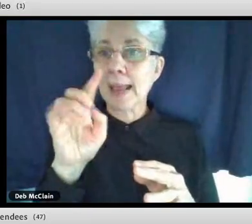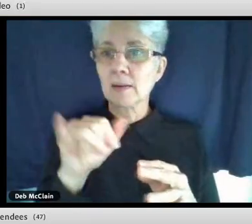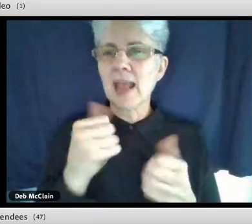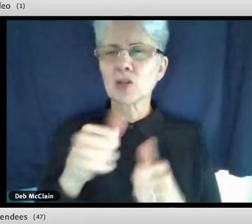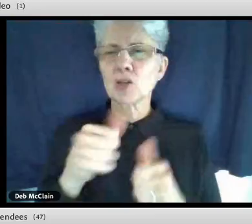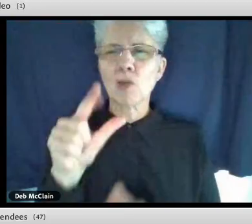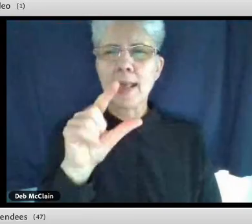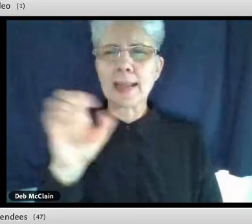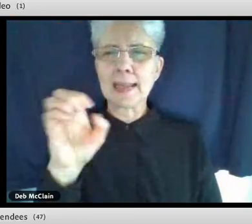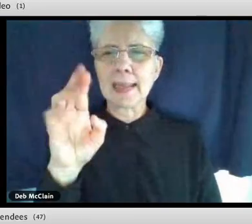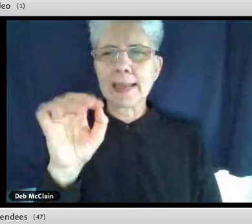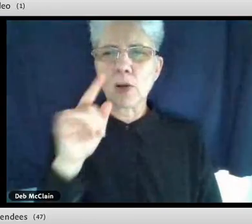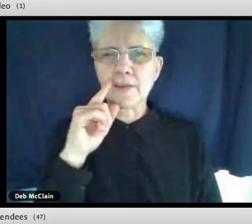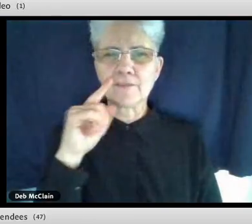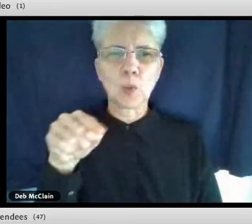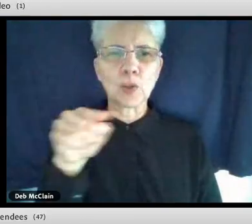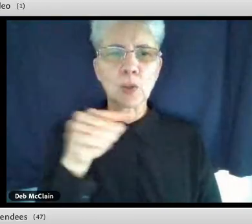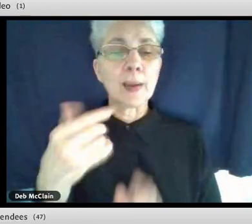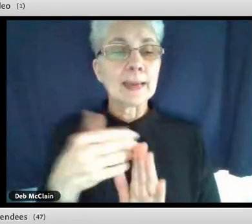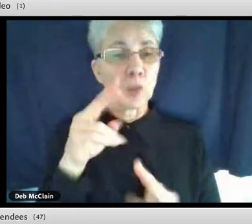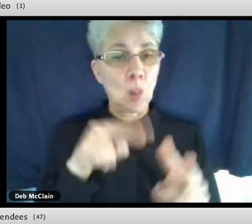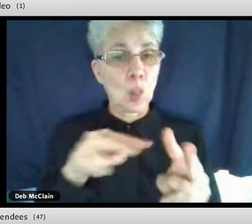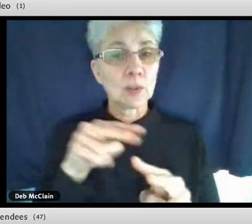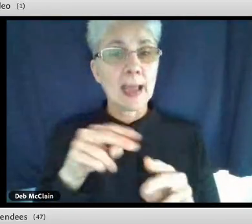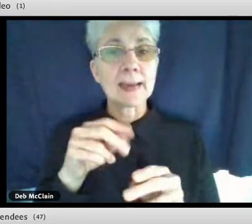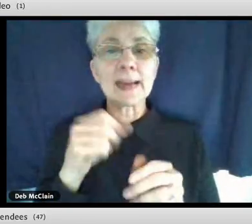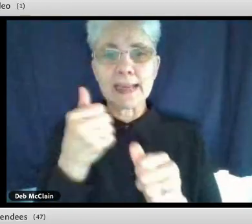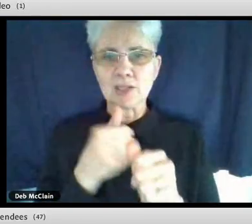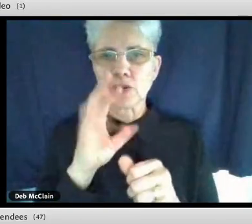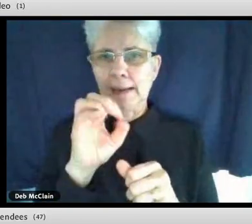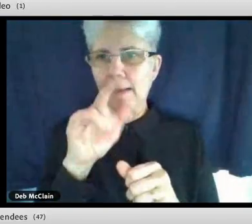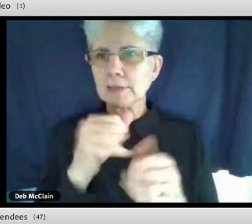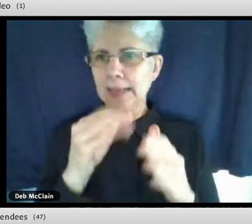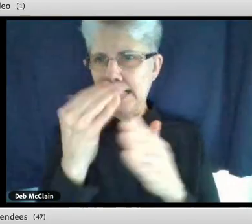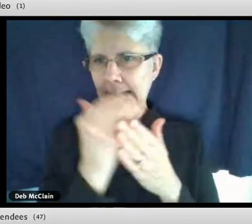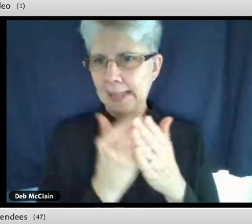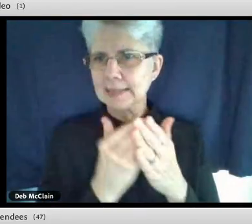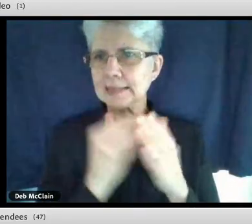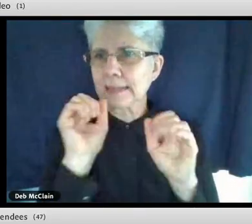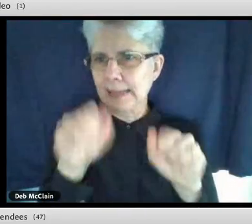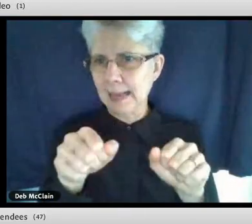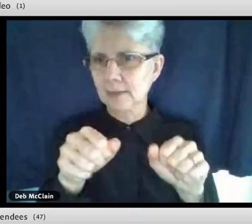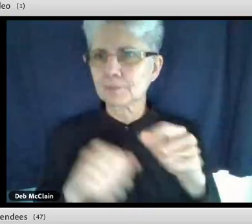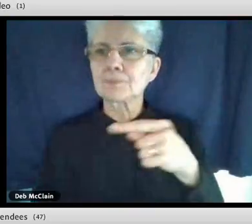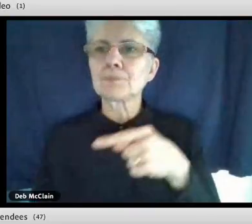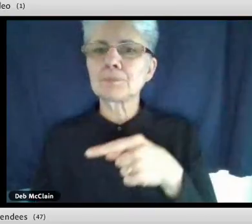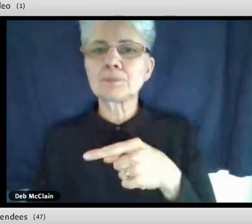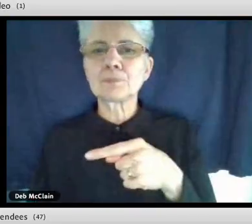Let me try Lee County for you guys. So you can, again, you can look at it at the county level,